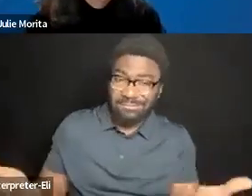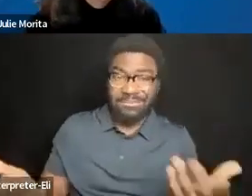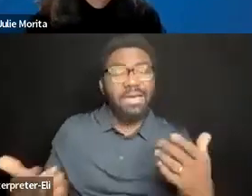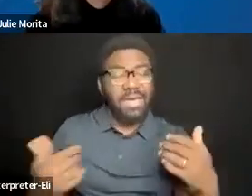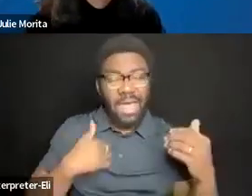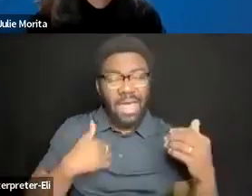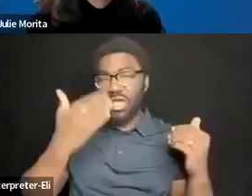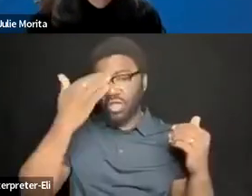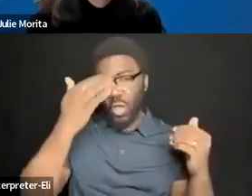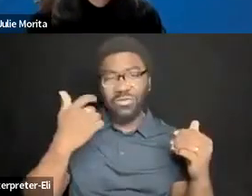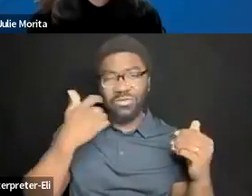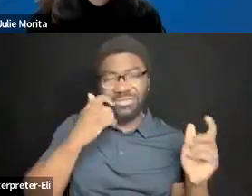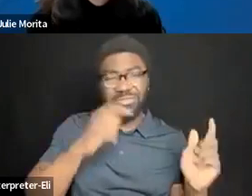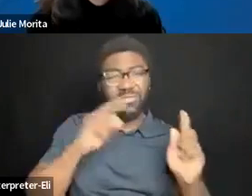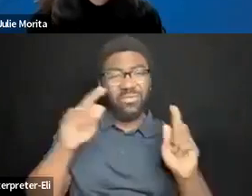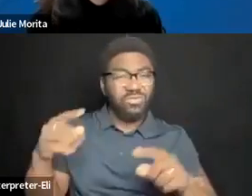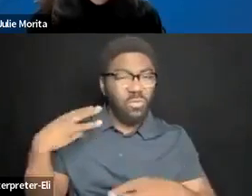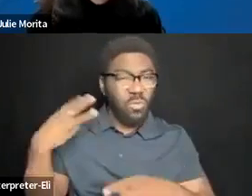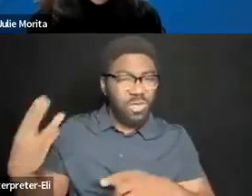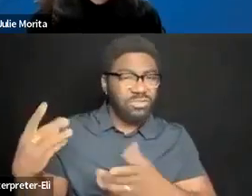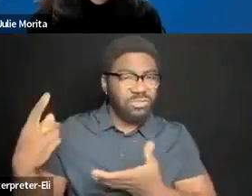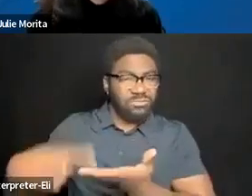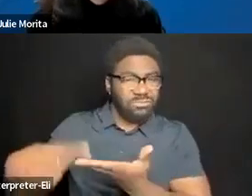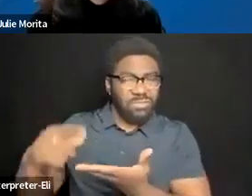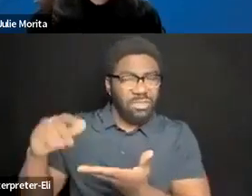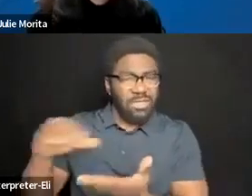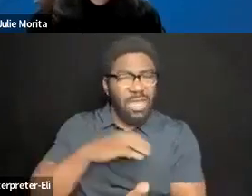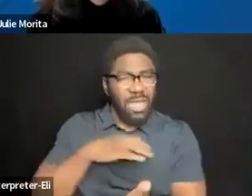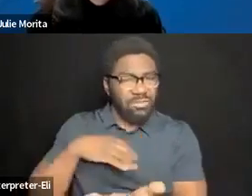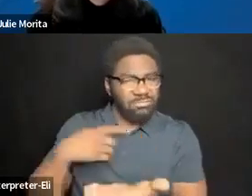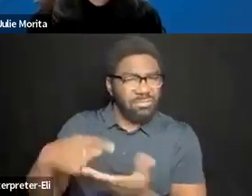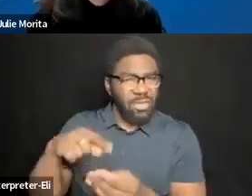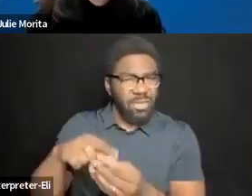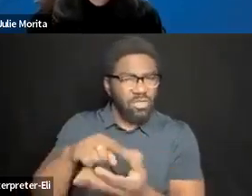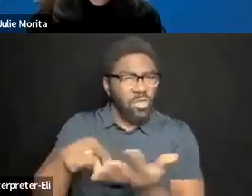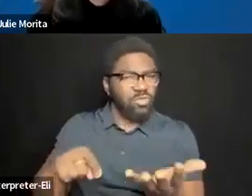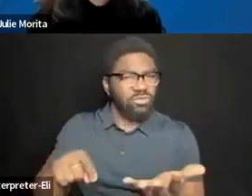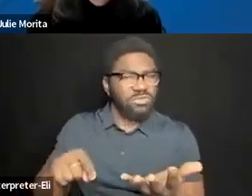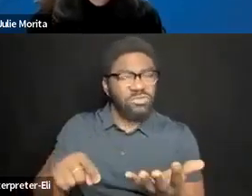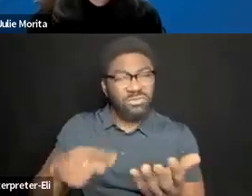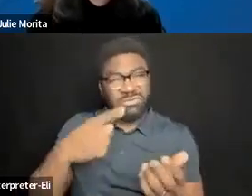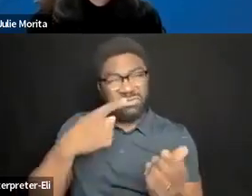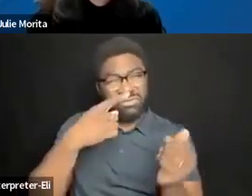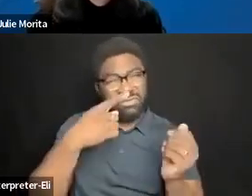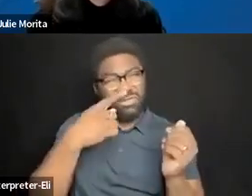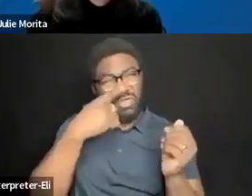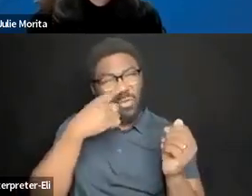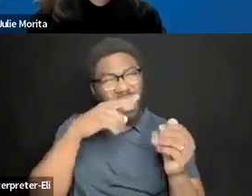about that doing education, about that advocacy around it. I just wanted to see if you might be able to speak to, you know, to that a little bit is how is